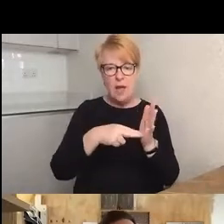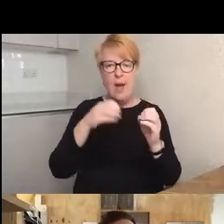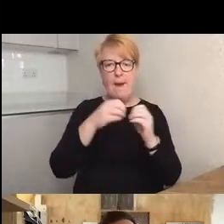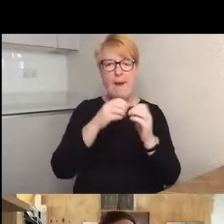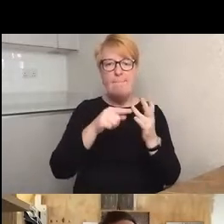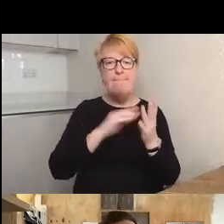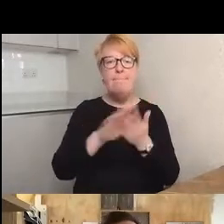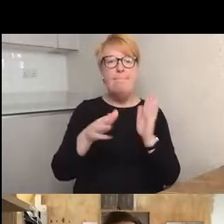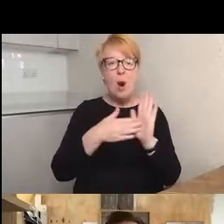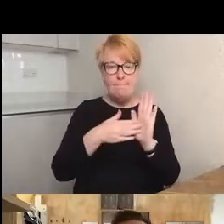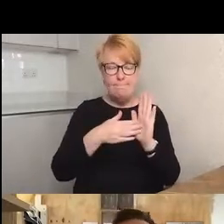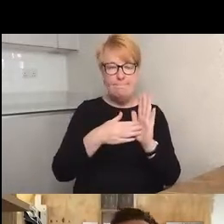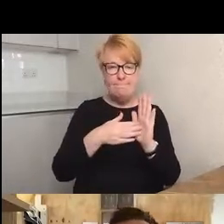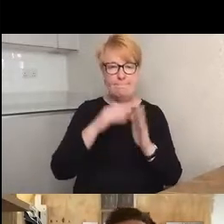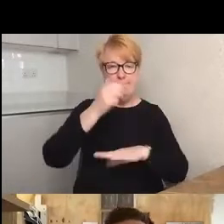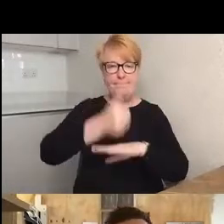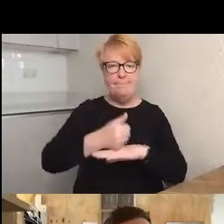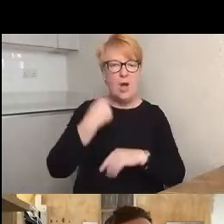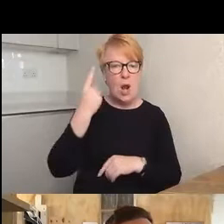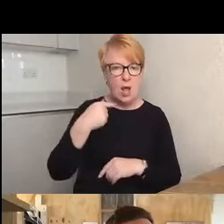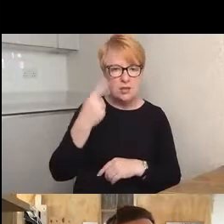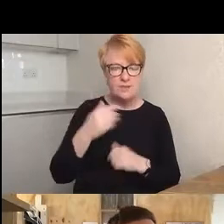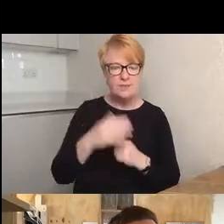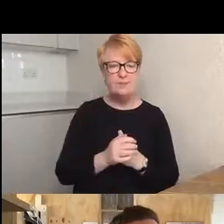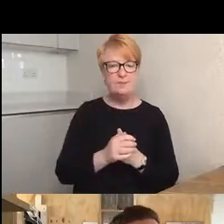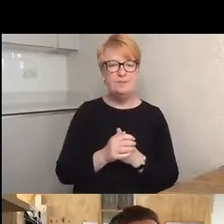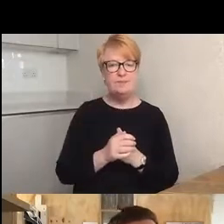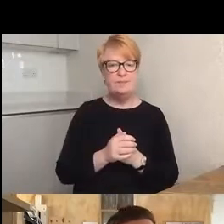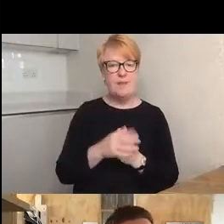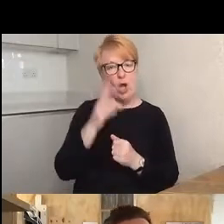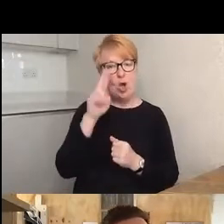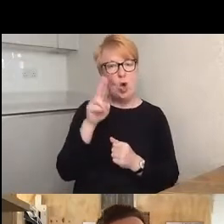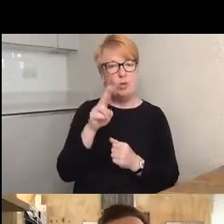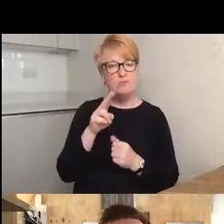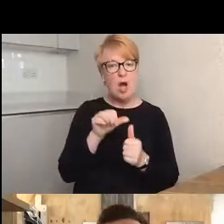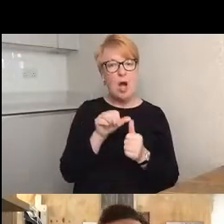And essentially, it’s called ‘Company Drinks’ and this is a